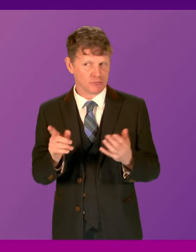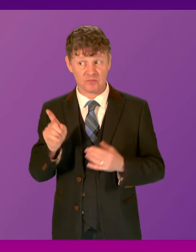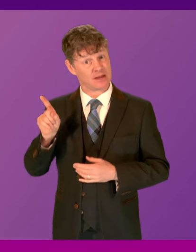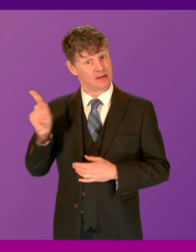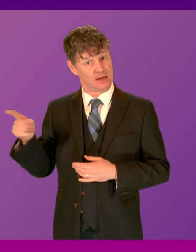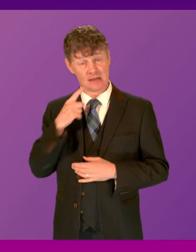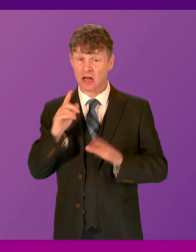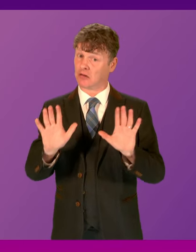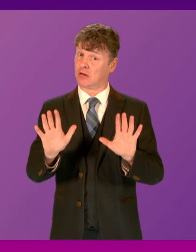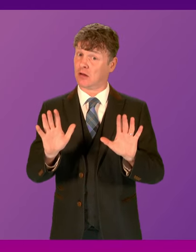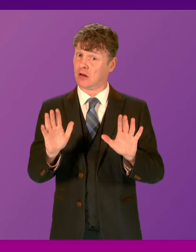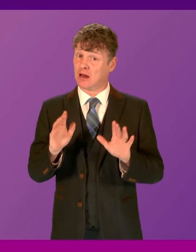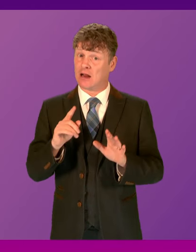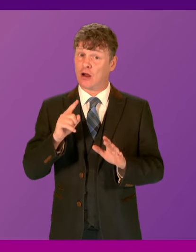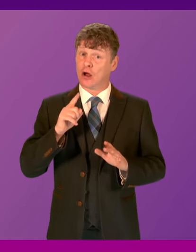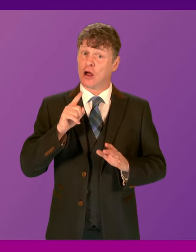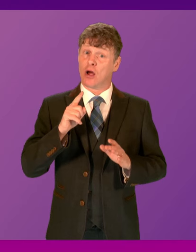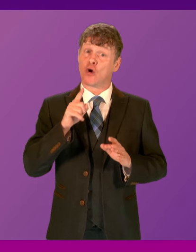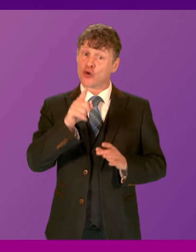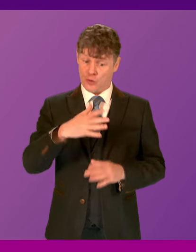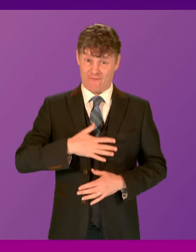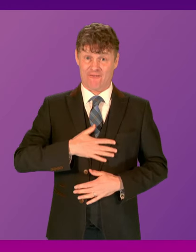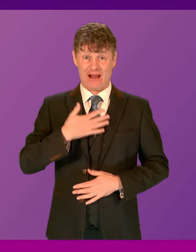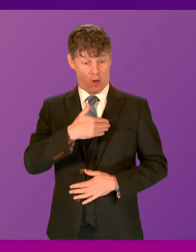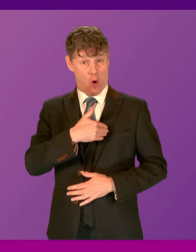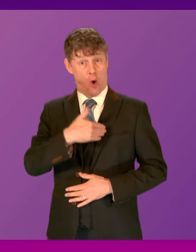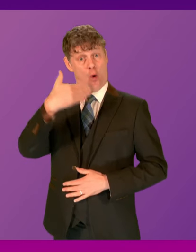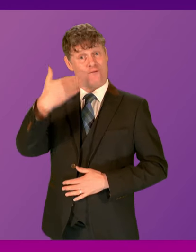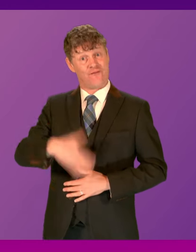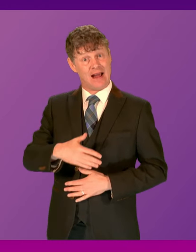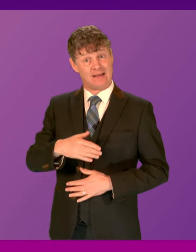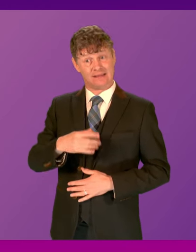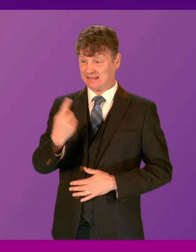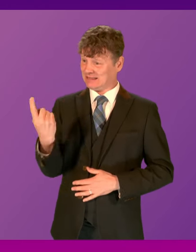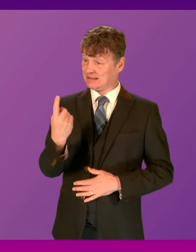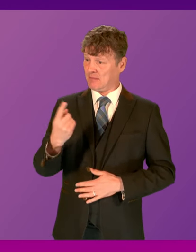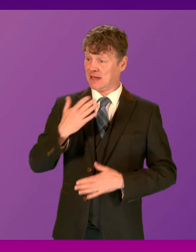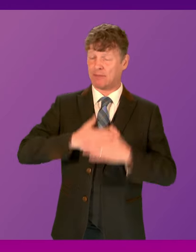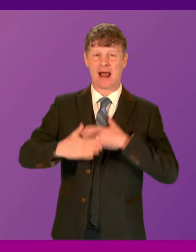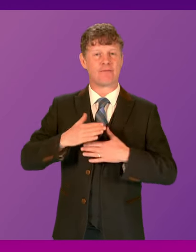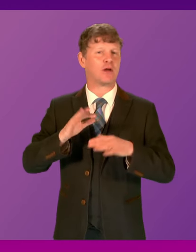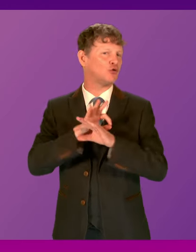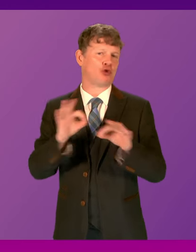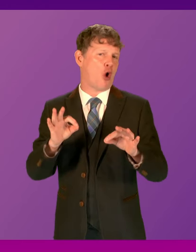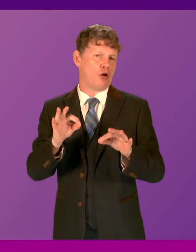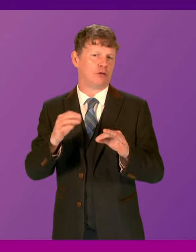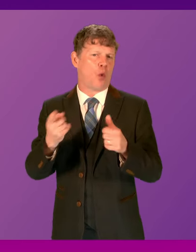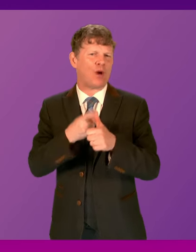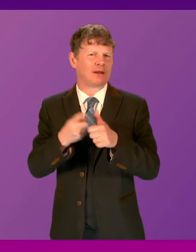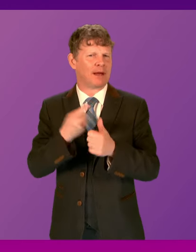“Just because you feel offended by what someone has said does not make it a hate crime” and went on to say that